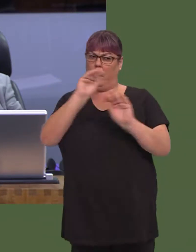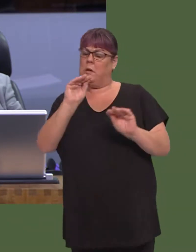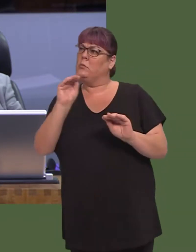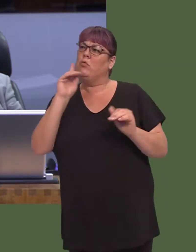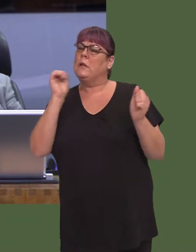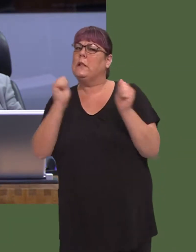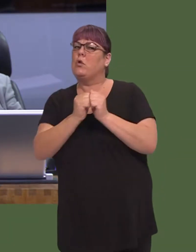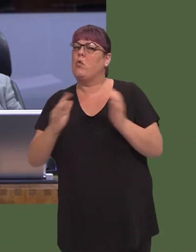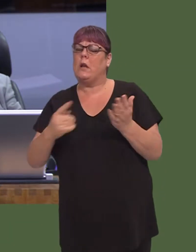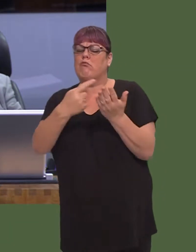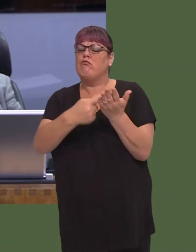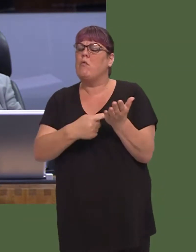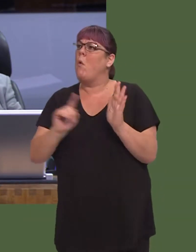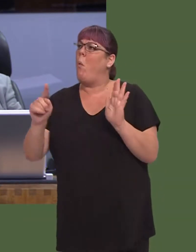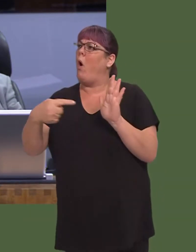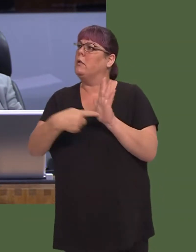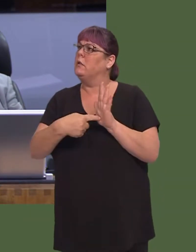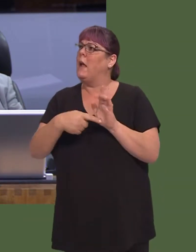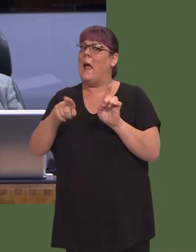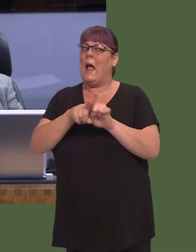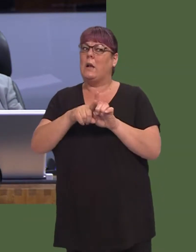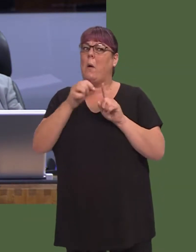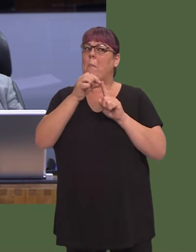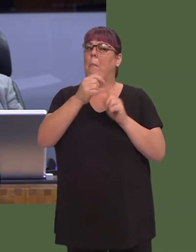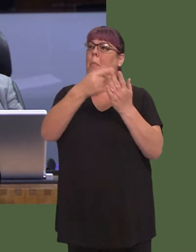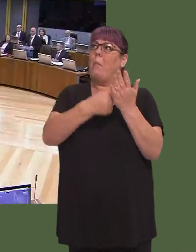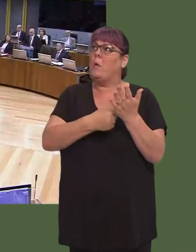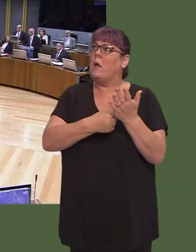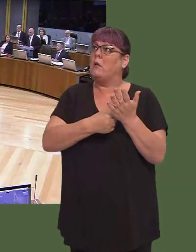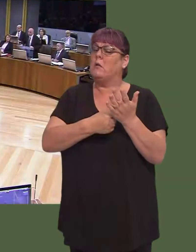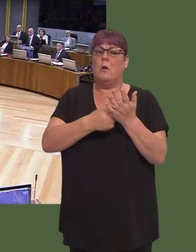year and 3,000 more children will receive free school meals. I don't see how that's